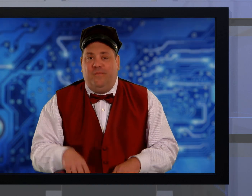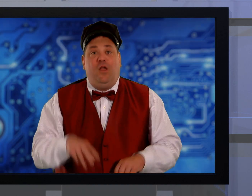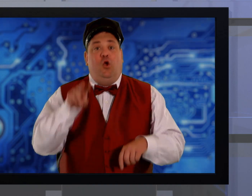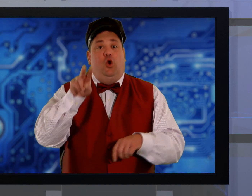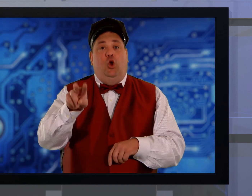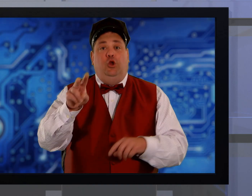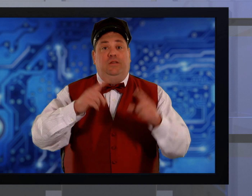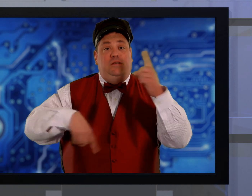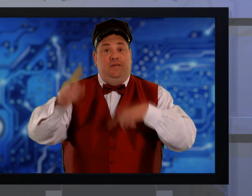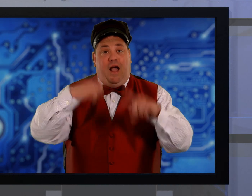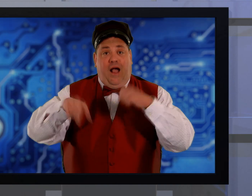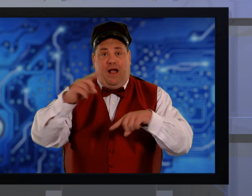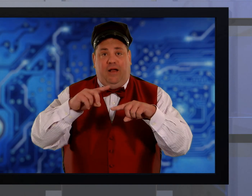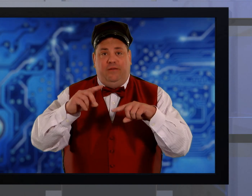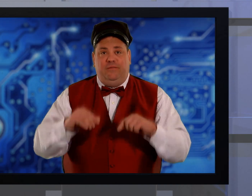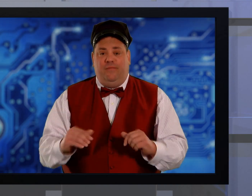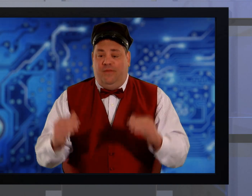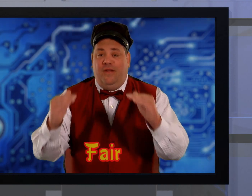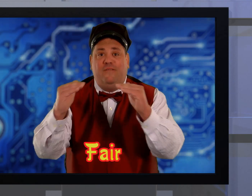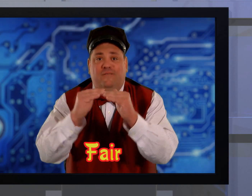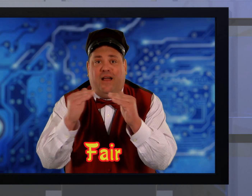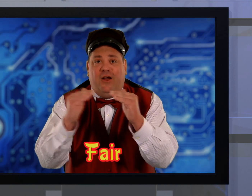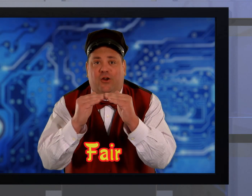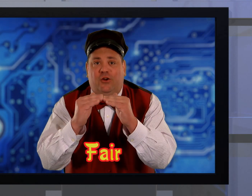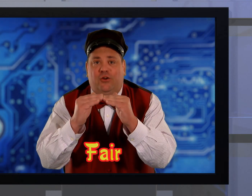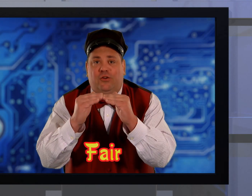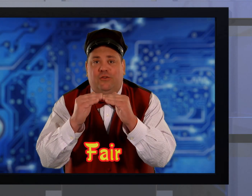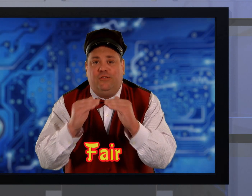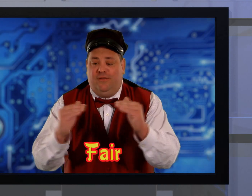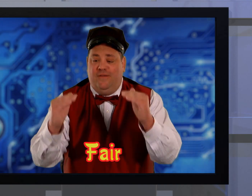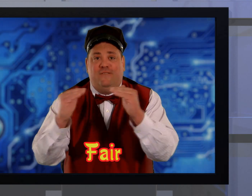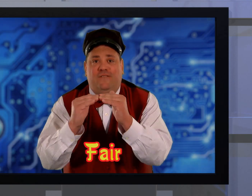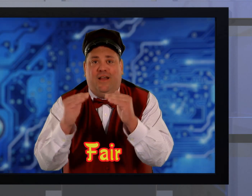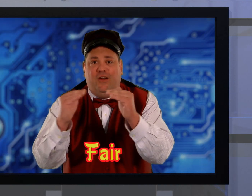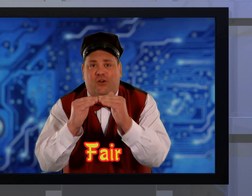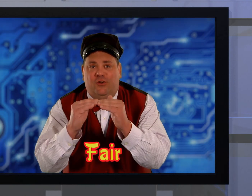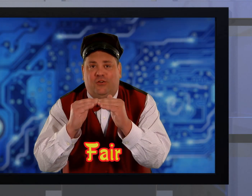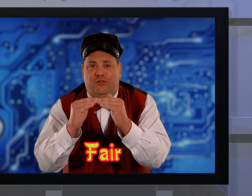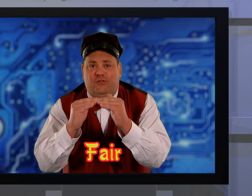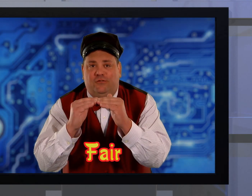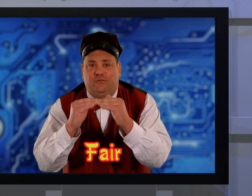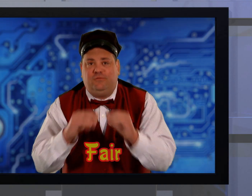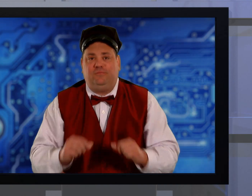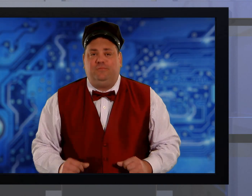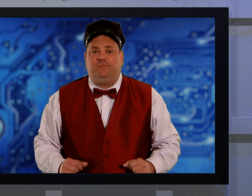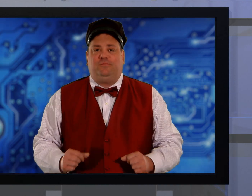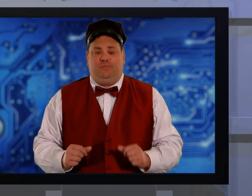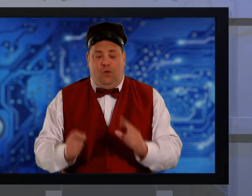BE ON THE LOOKOUT FOR THESE SIGNS: FAIR. FAIR.